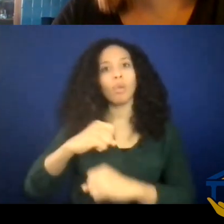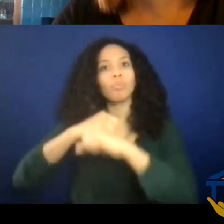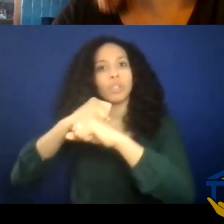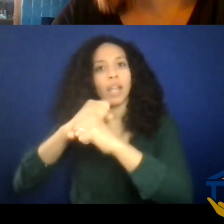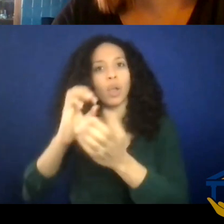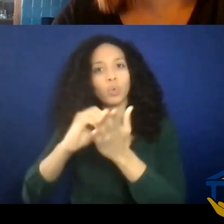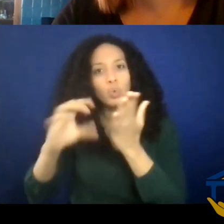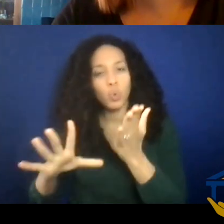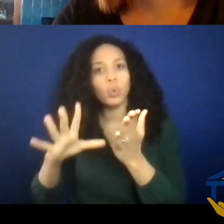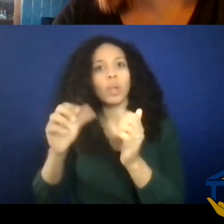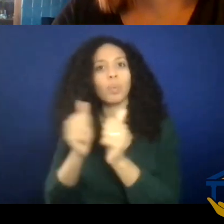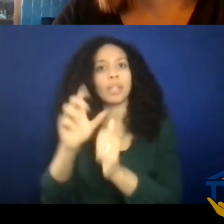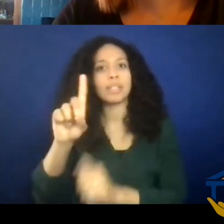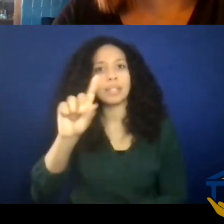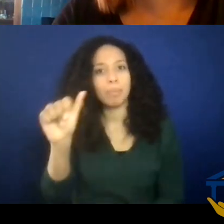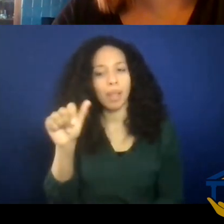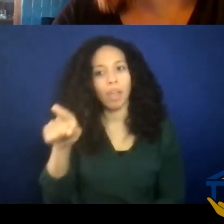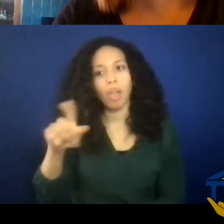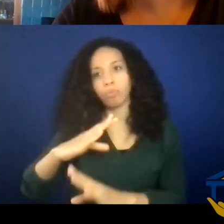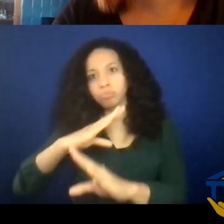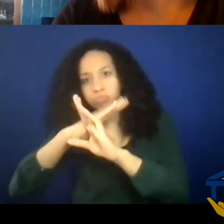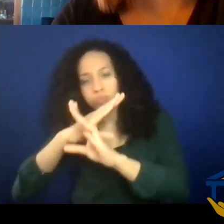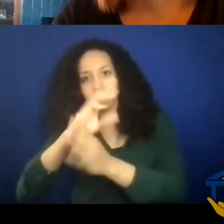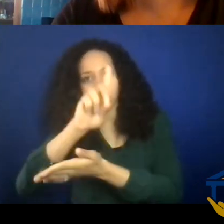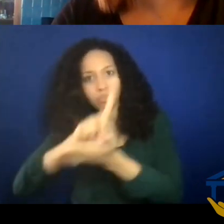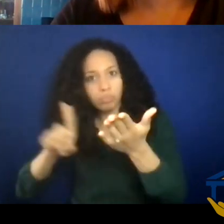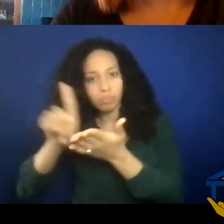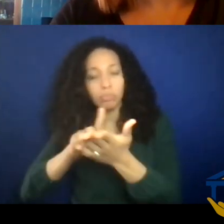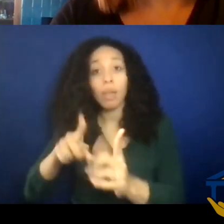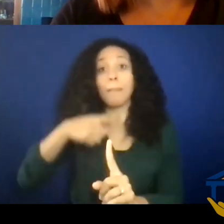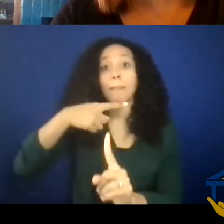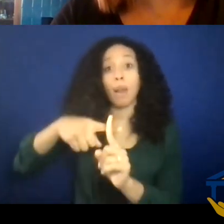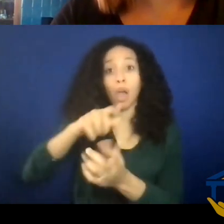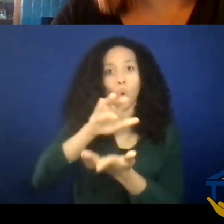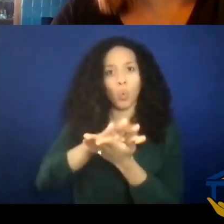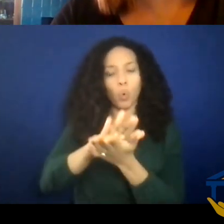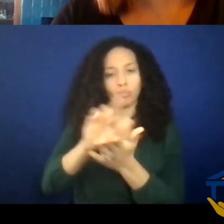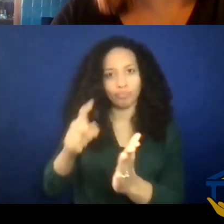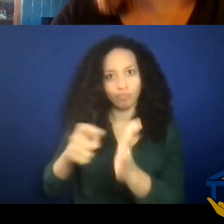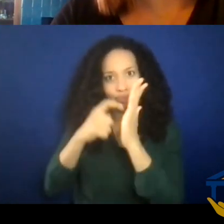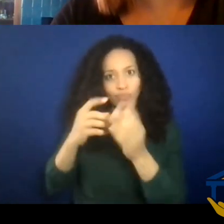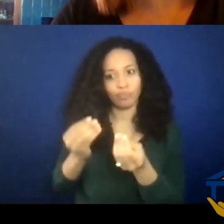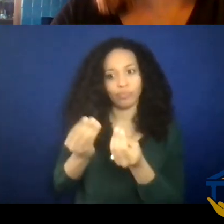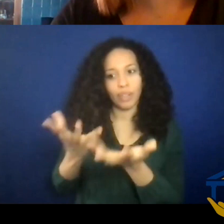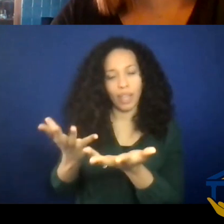discrimination and it requires schools to give students with disabilities equal opportunity.